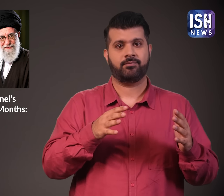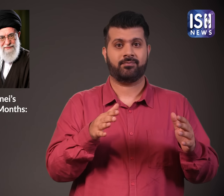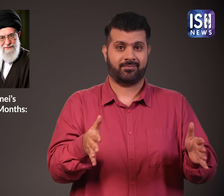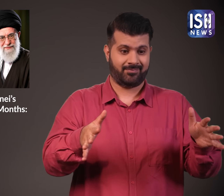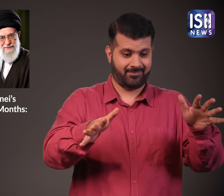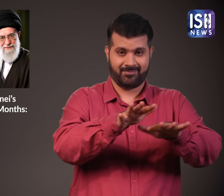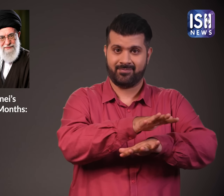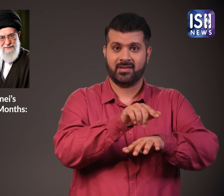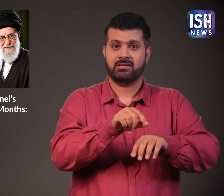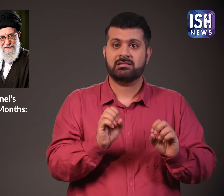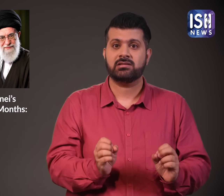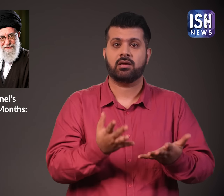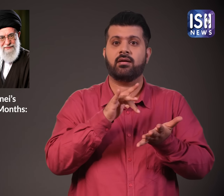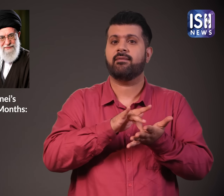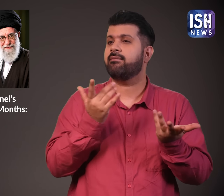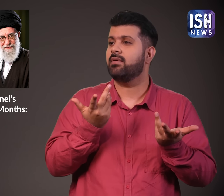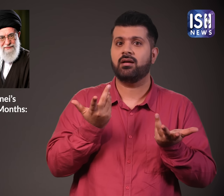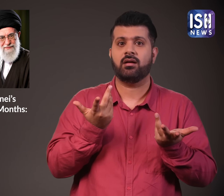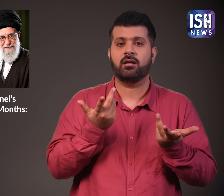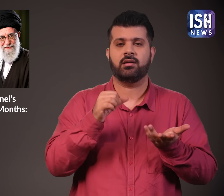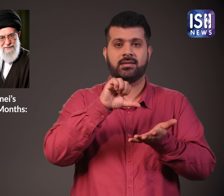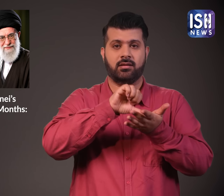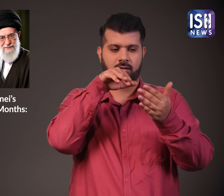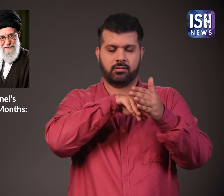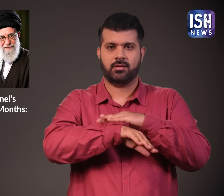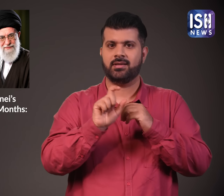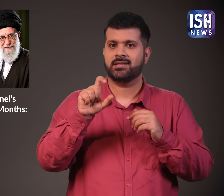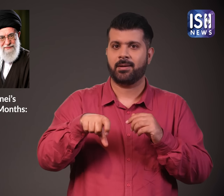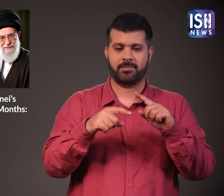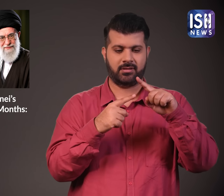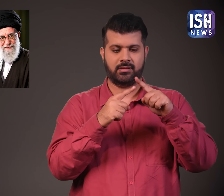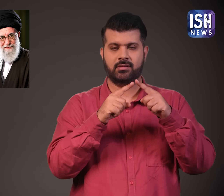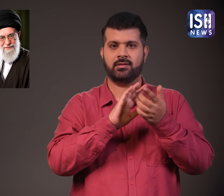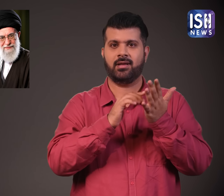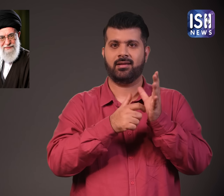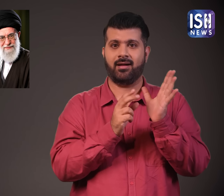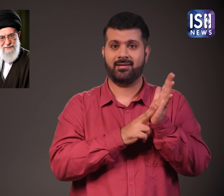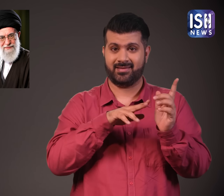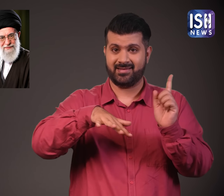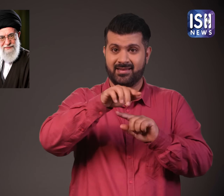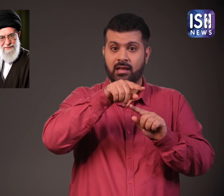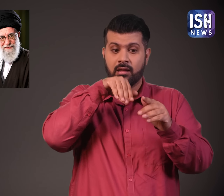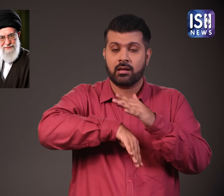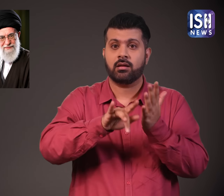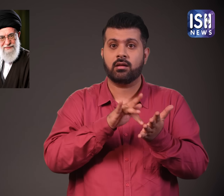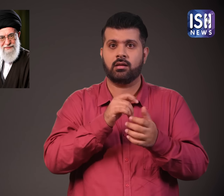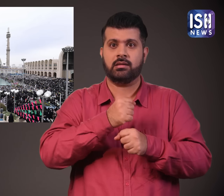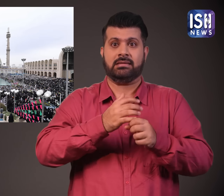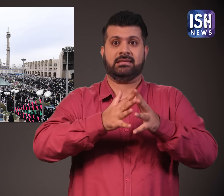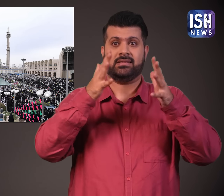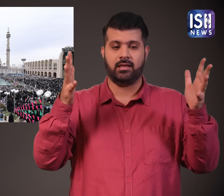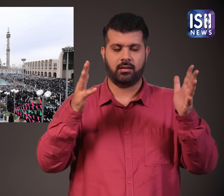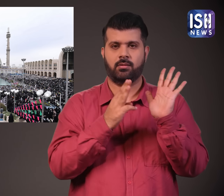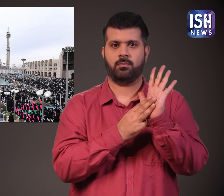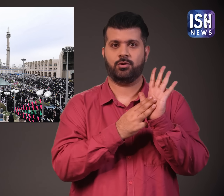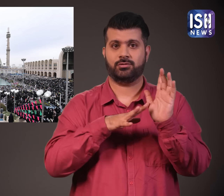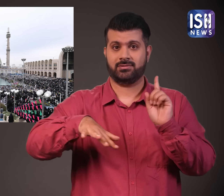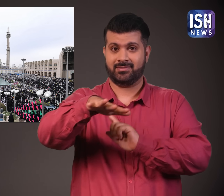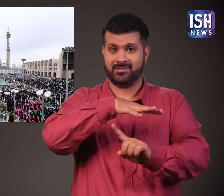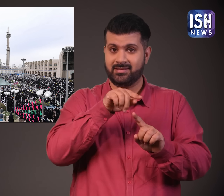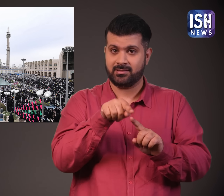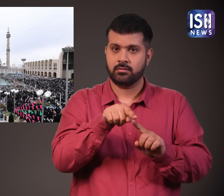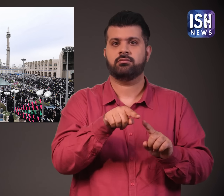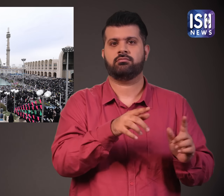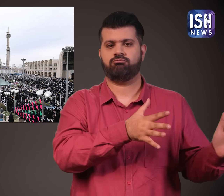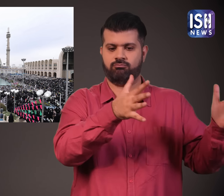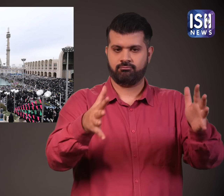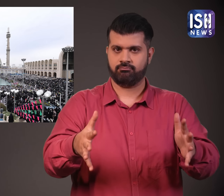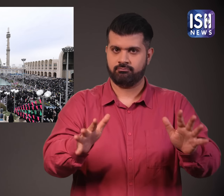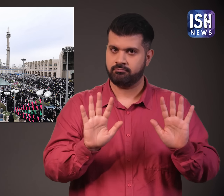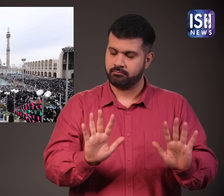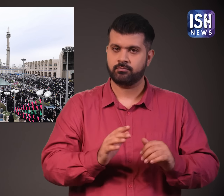The funeral began in Tehran, Iran at the Grand Mosalla.